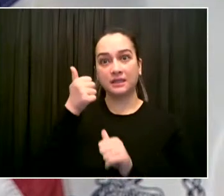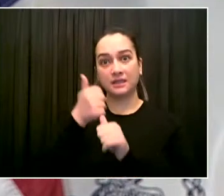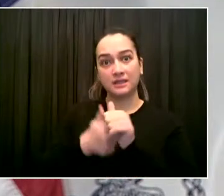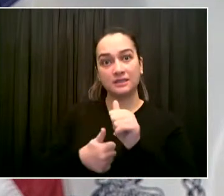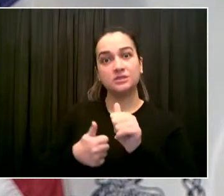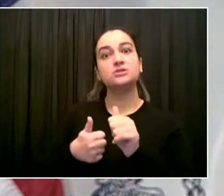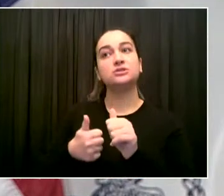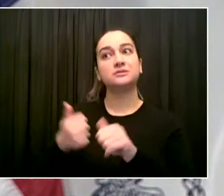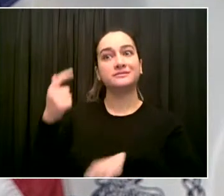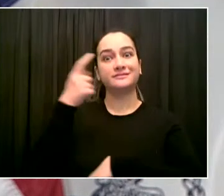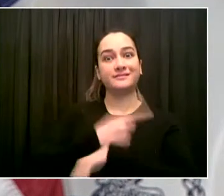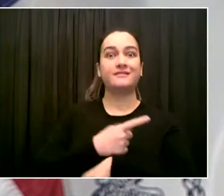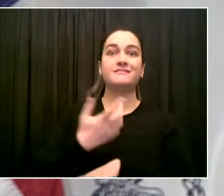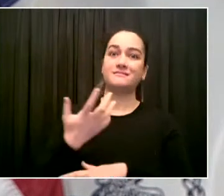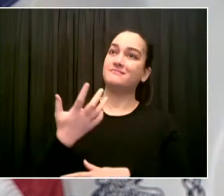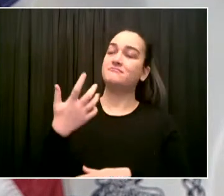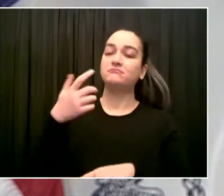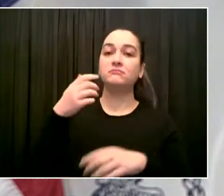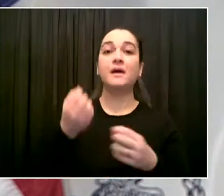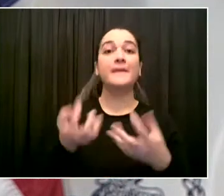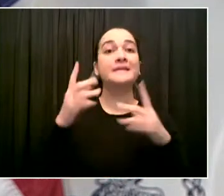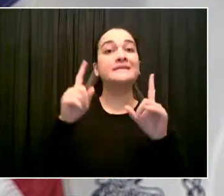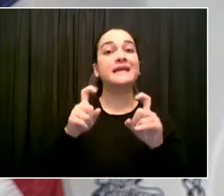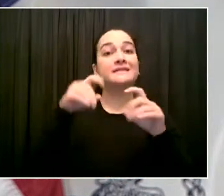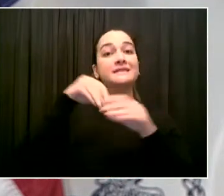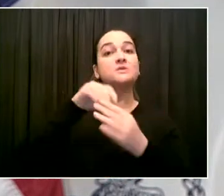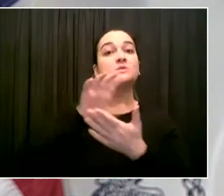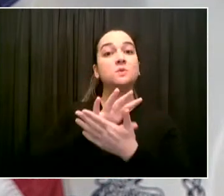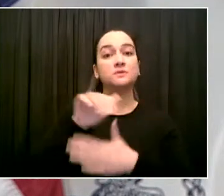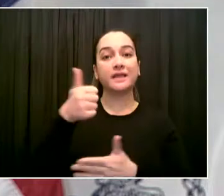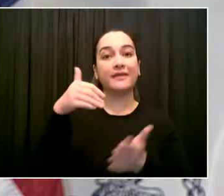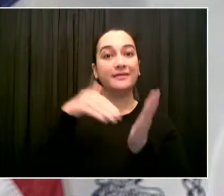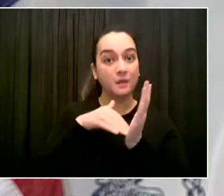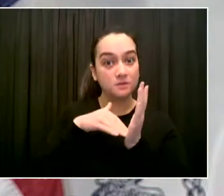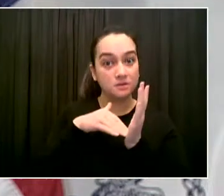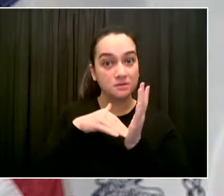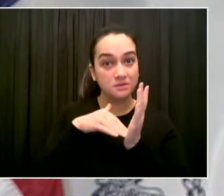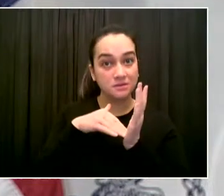NENEW YORK CITY LOOK SCHOOLS. 15